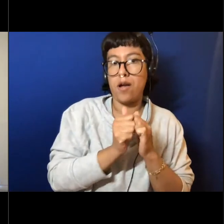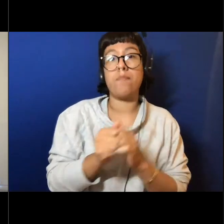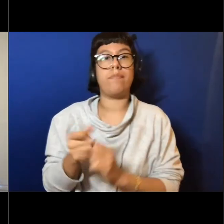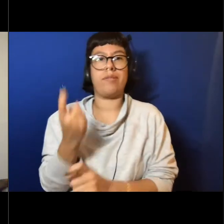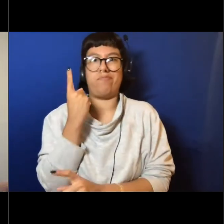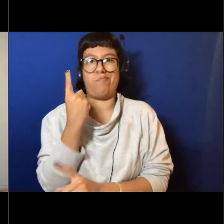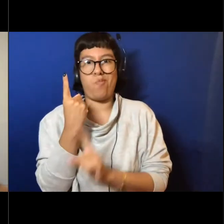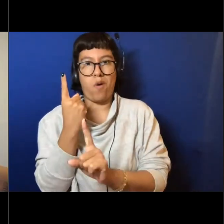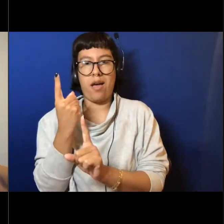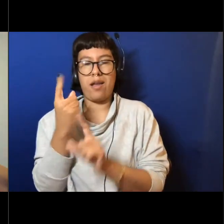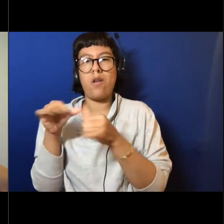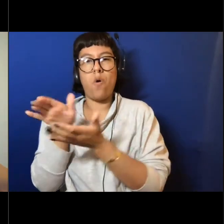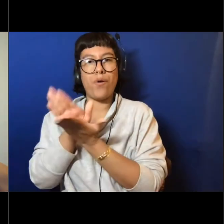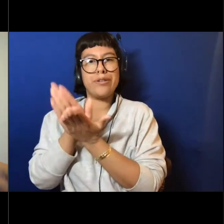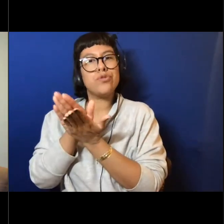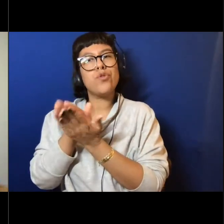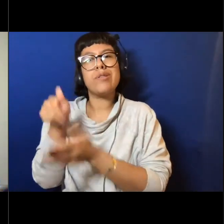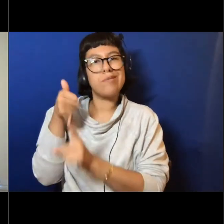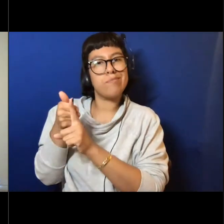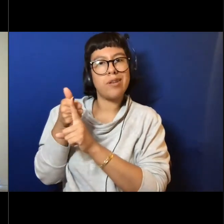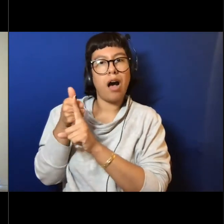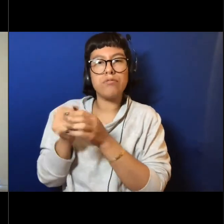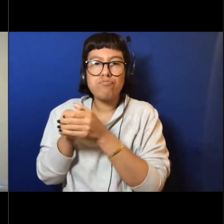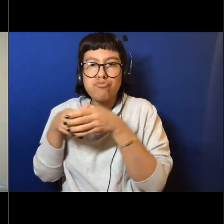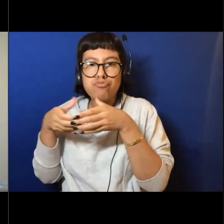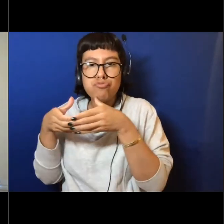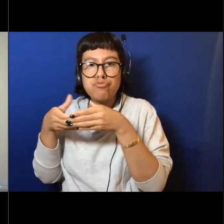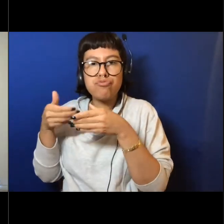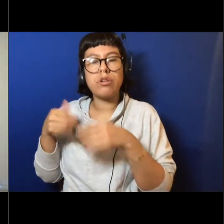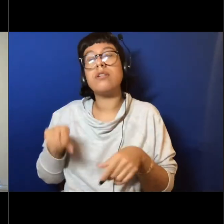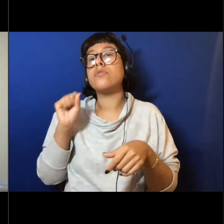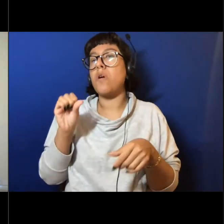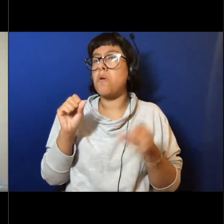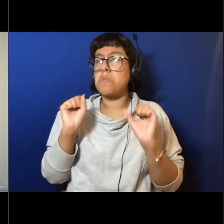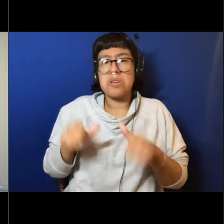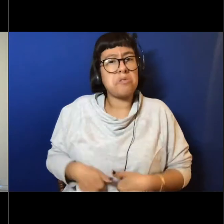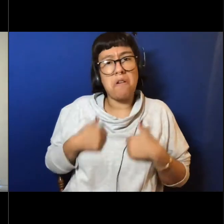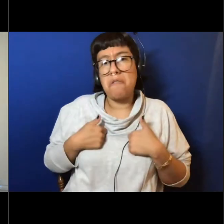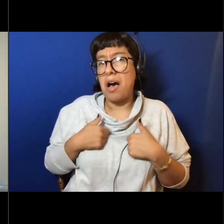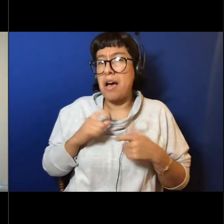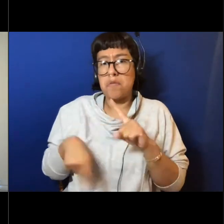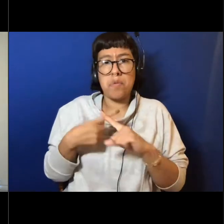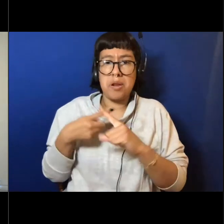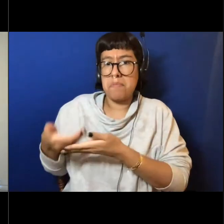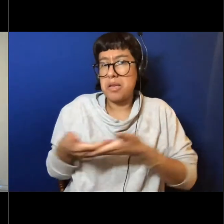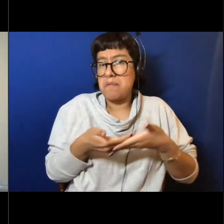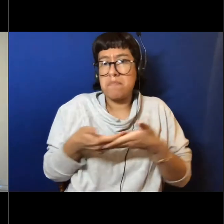So they just grew up completely as a single oyster. They can survive fine when they're not in that cluster as well.